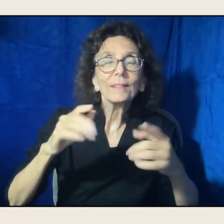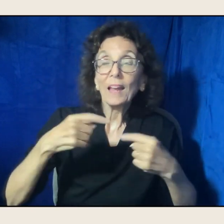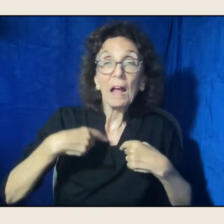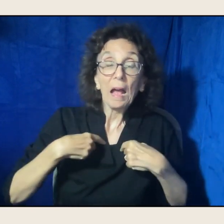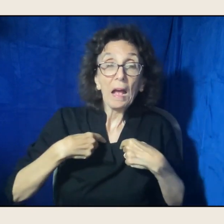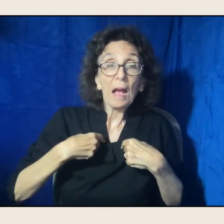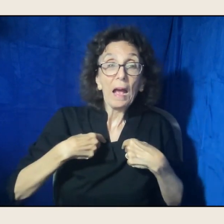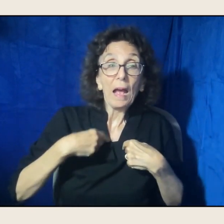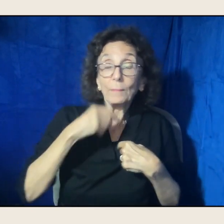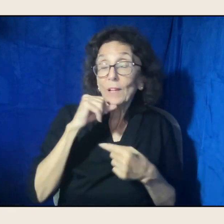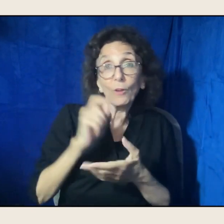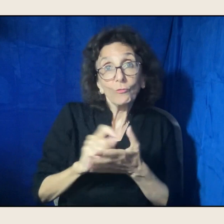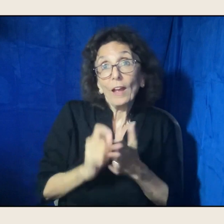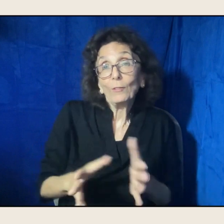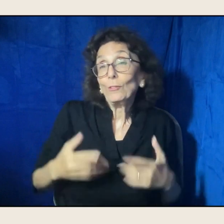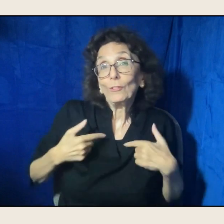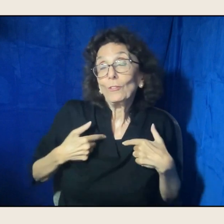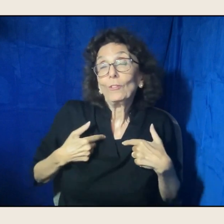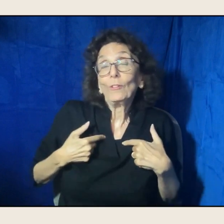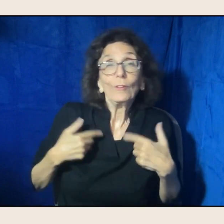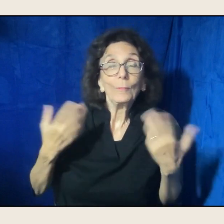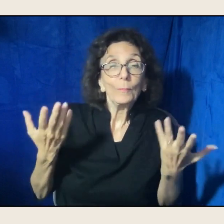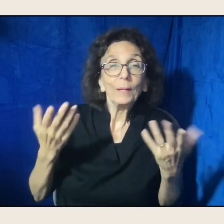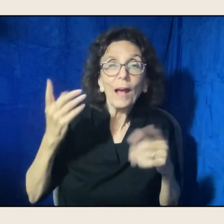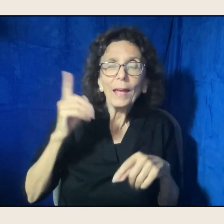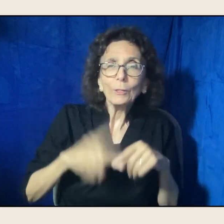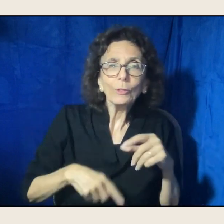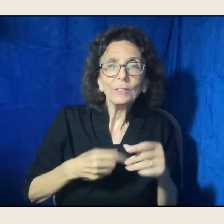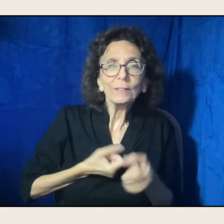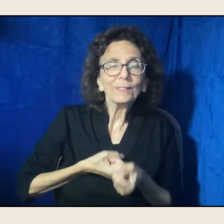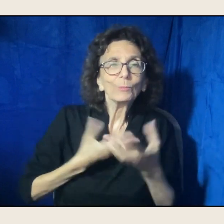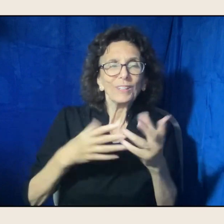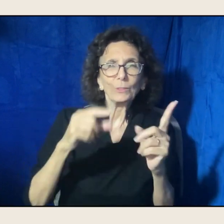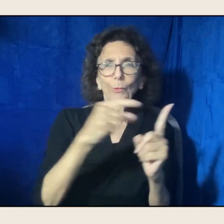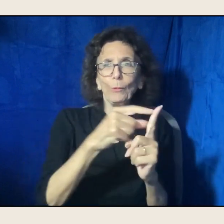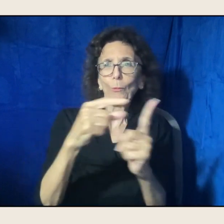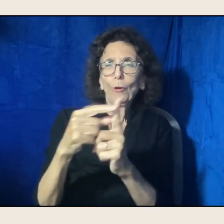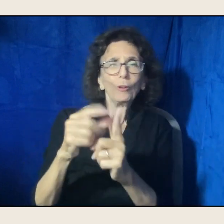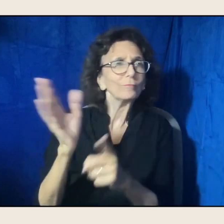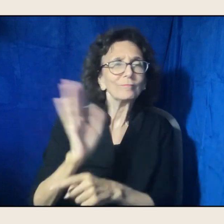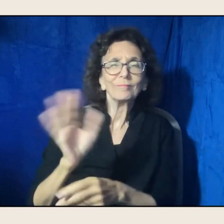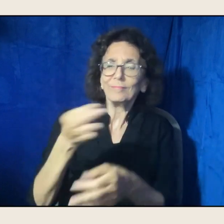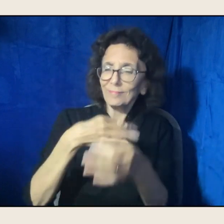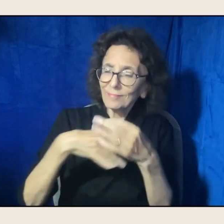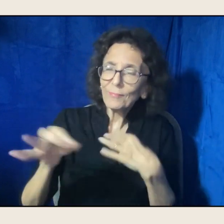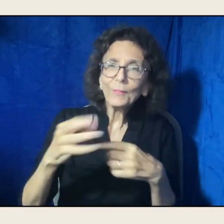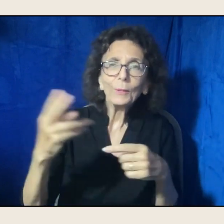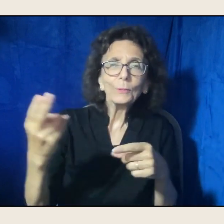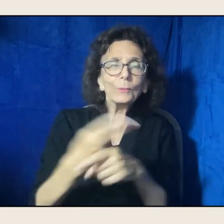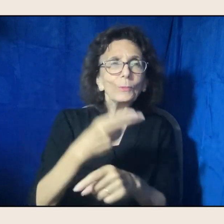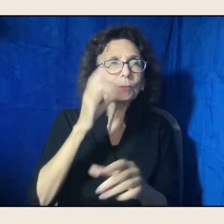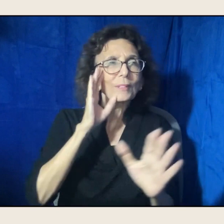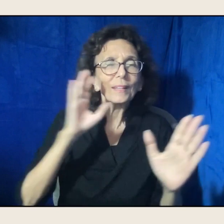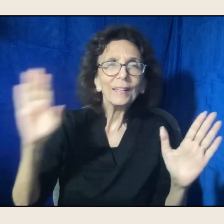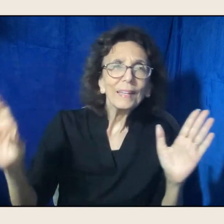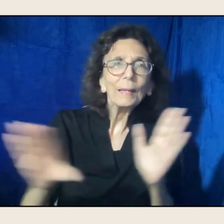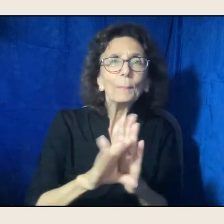but where I wouldn't be able to articulate it with words. I try to do that with the imagery and just the evidence